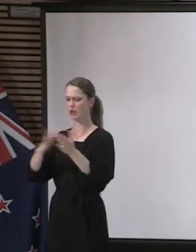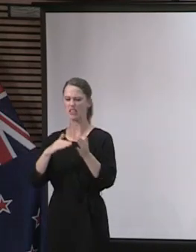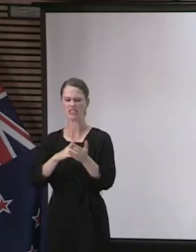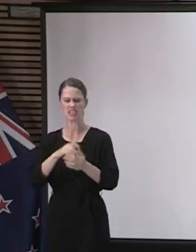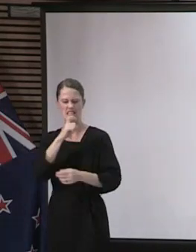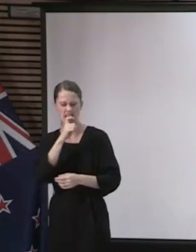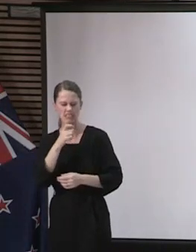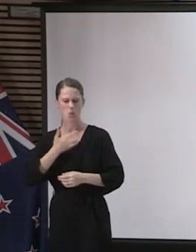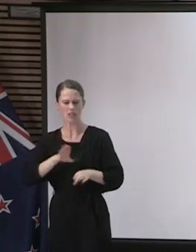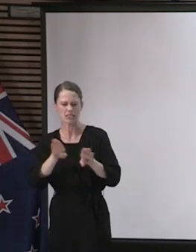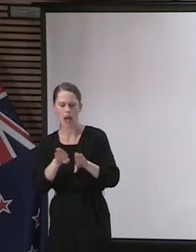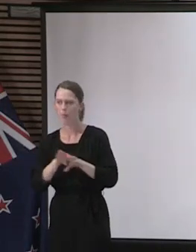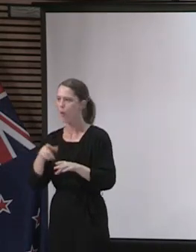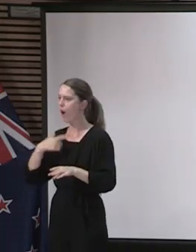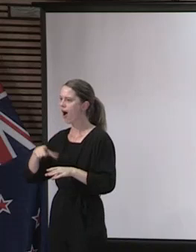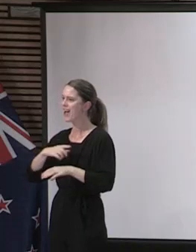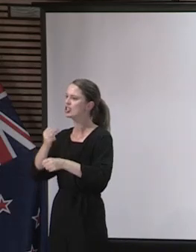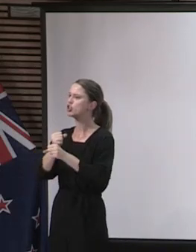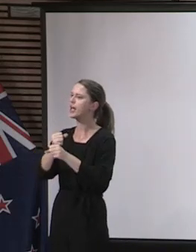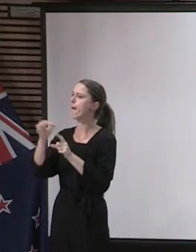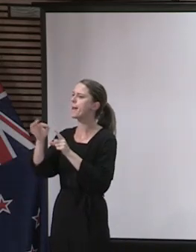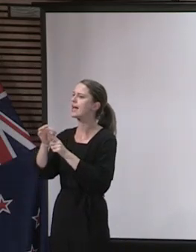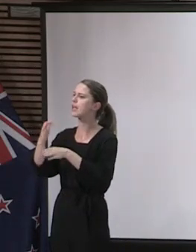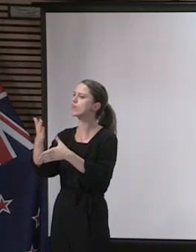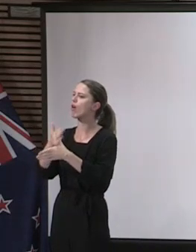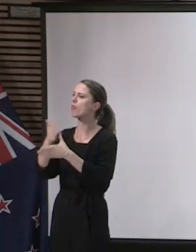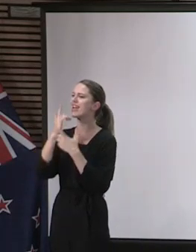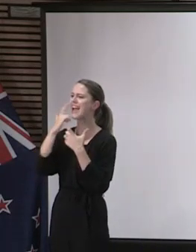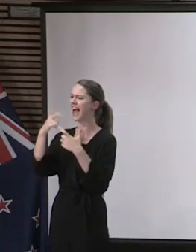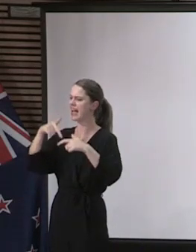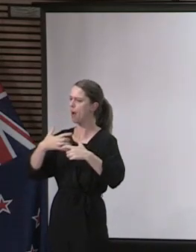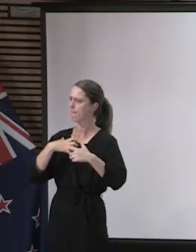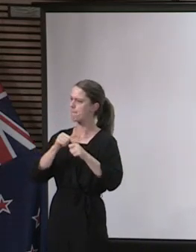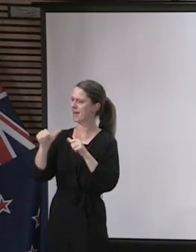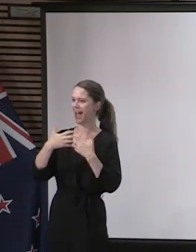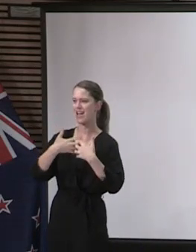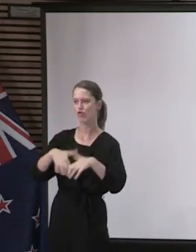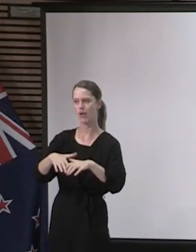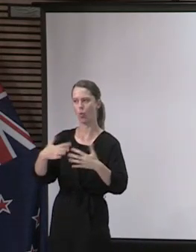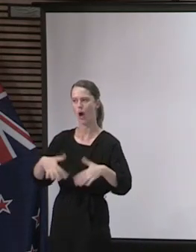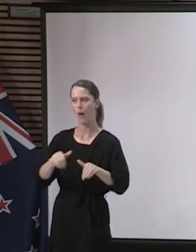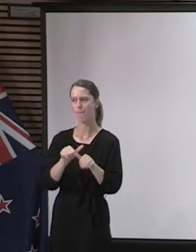with counterparts in Australia, they often look with envy to New Zealand and in particular the fact that